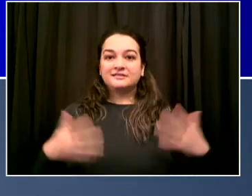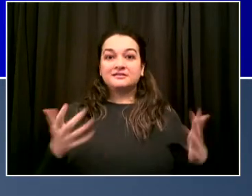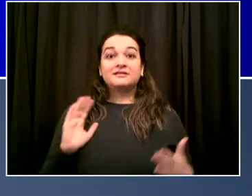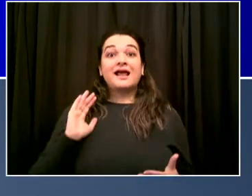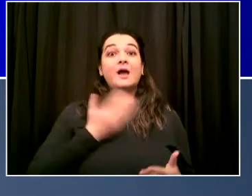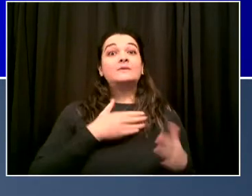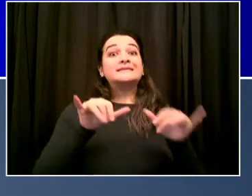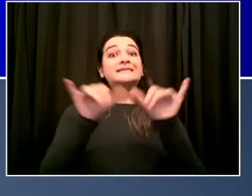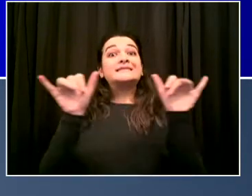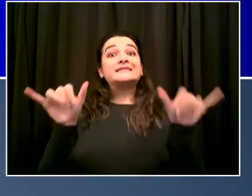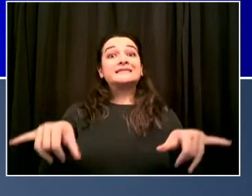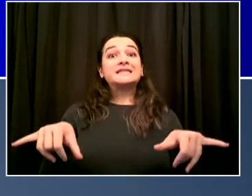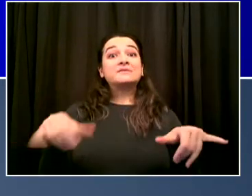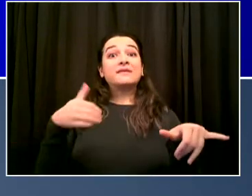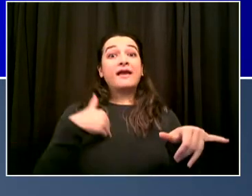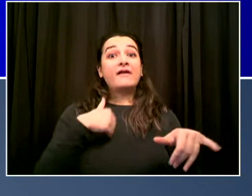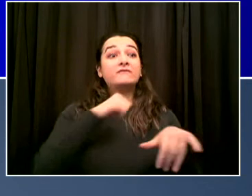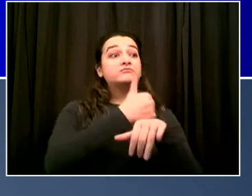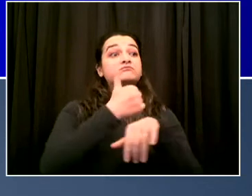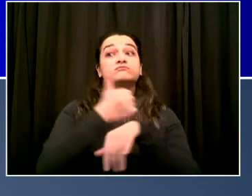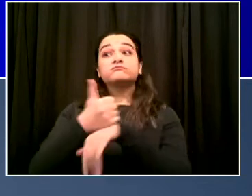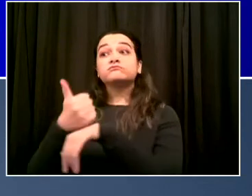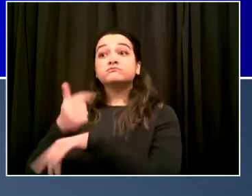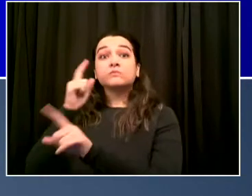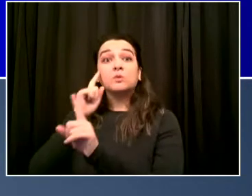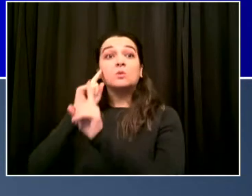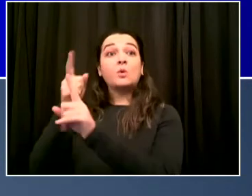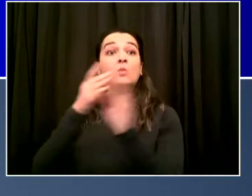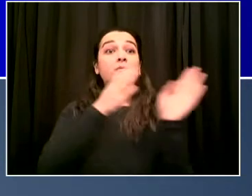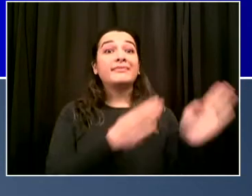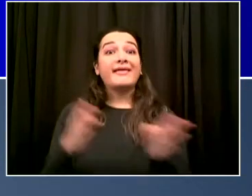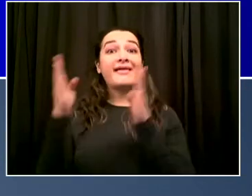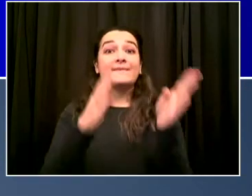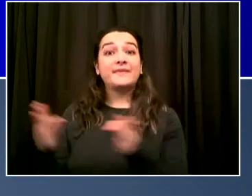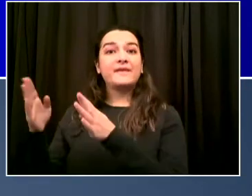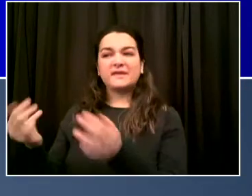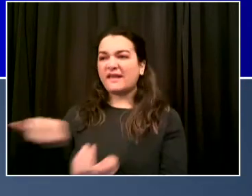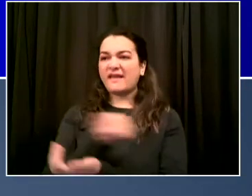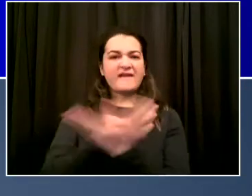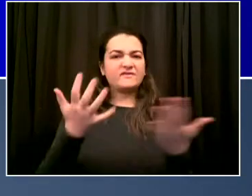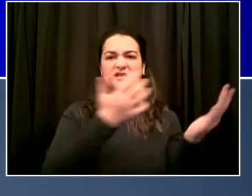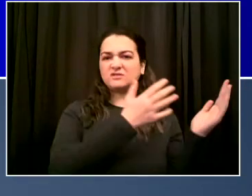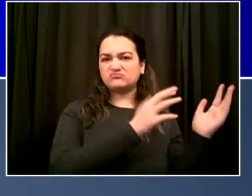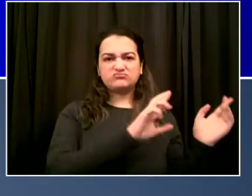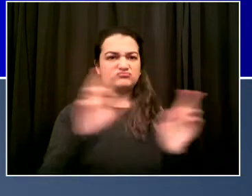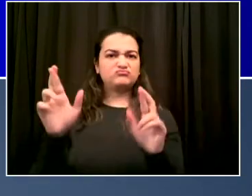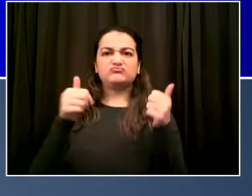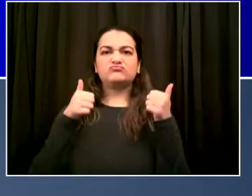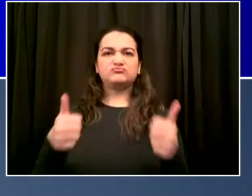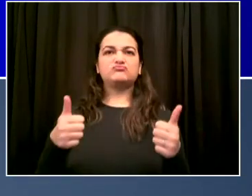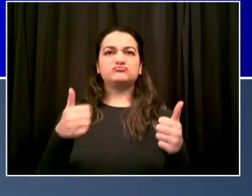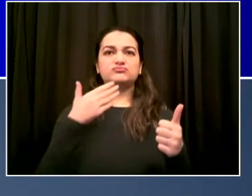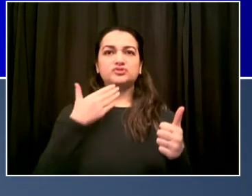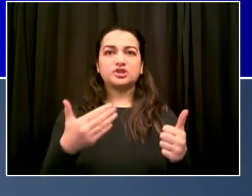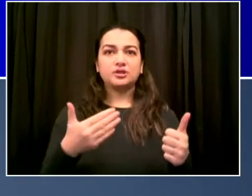THIS FASTER AND ASFTER. THE GOAL FOR R THIS WEEK AND I'LL TALK ABOUT THAT IN A